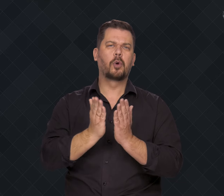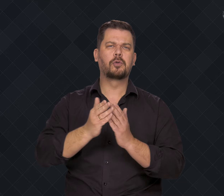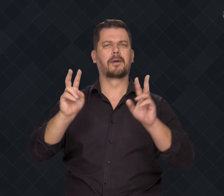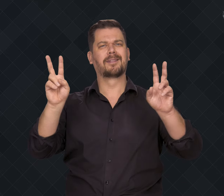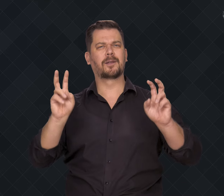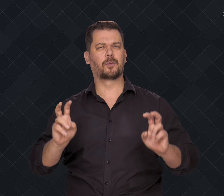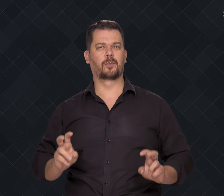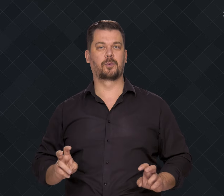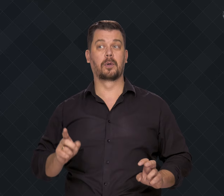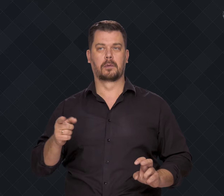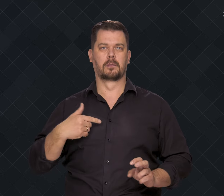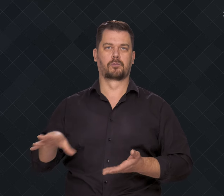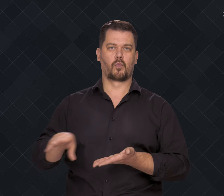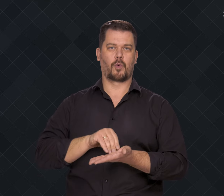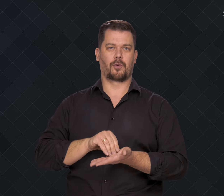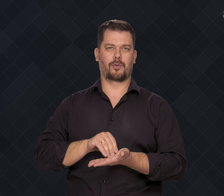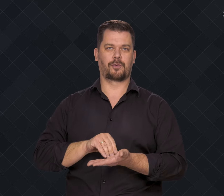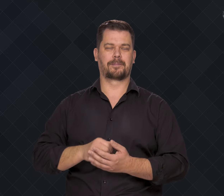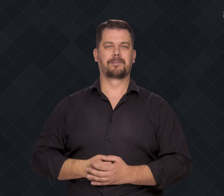which books we used in preparing this episode.